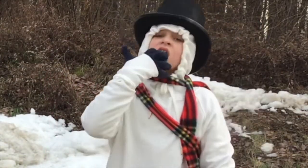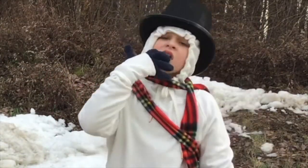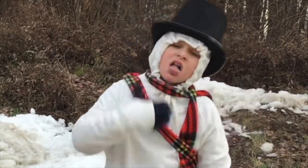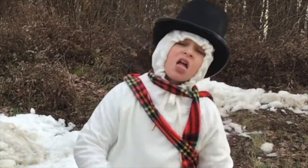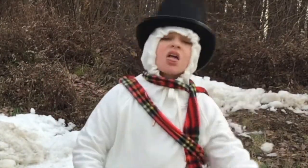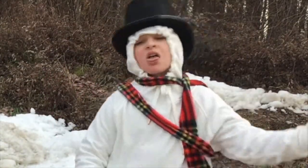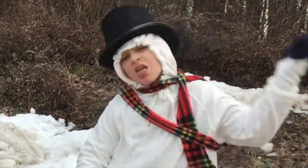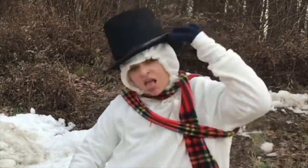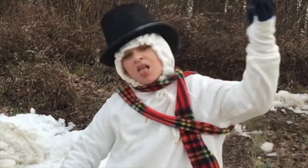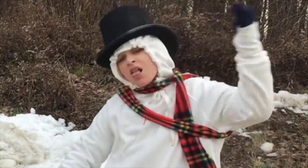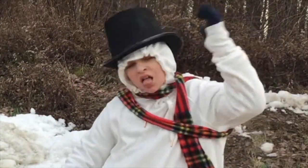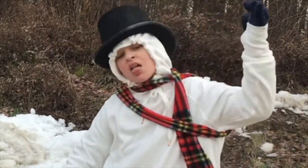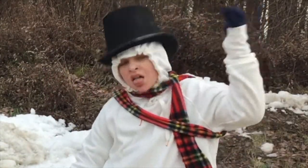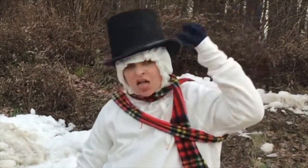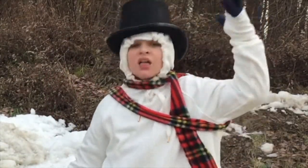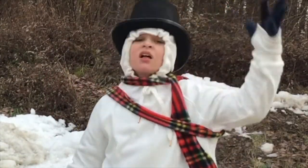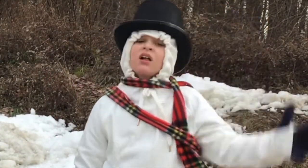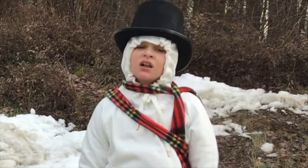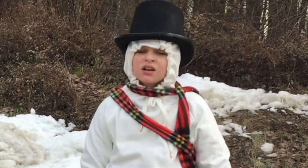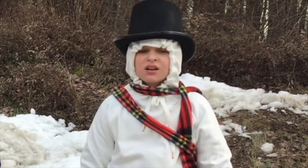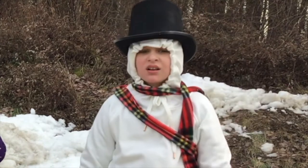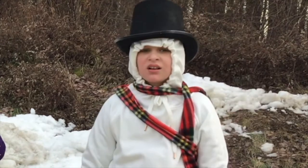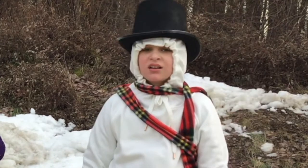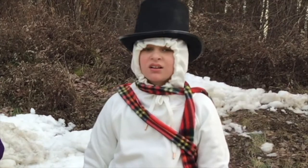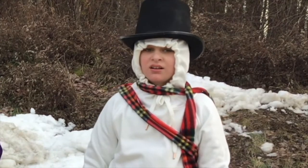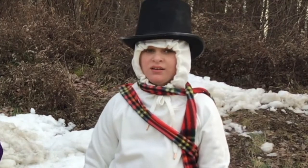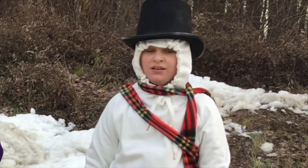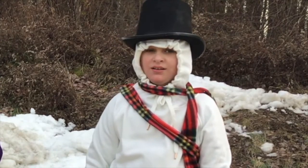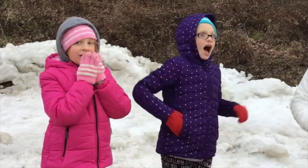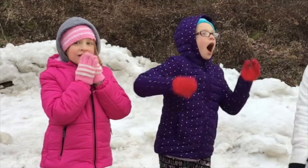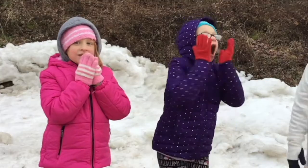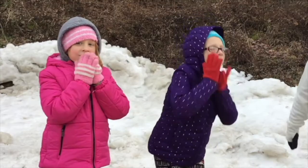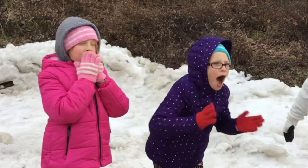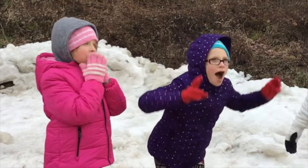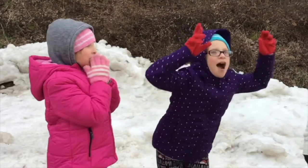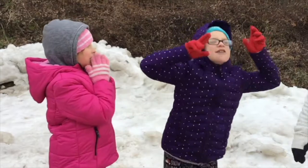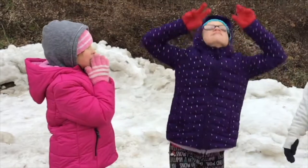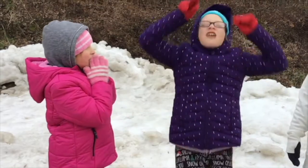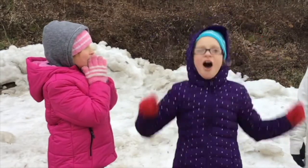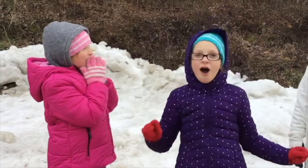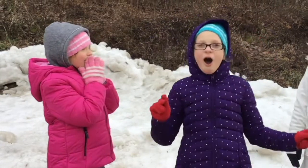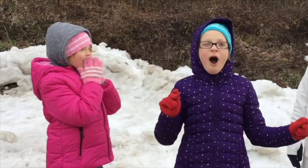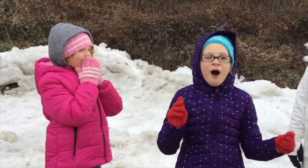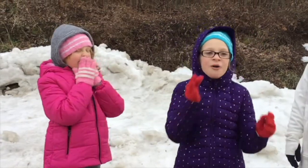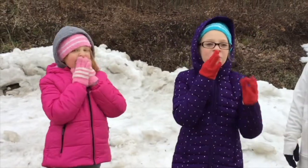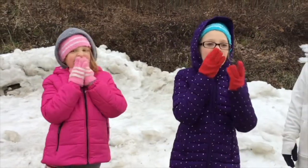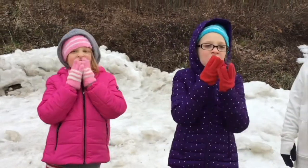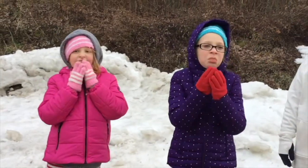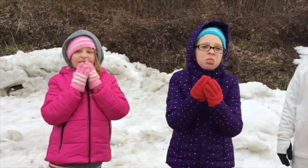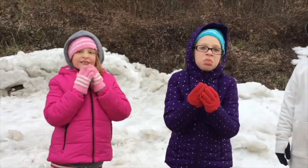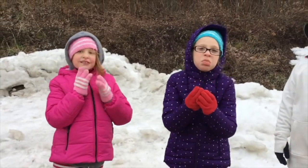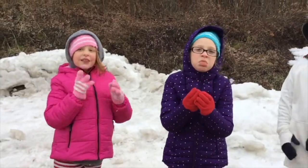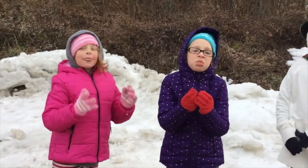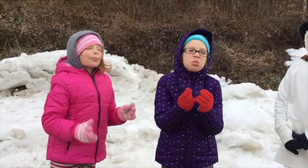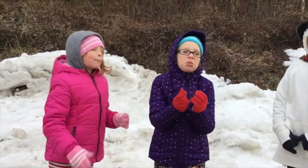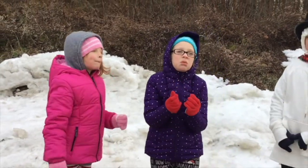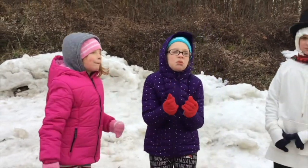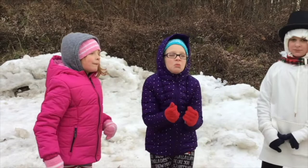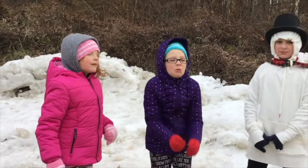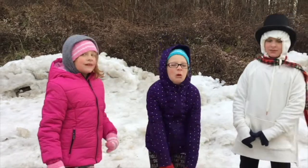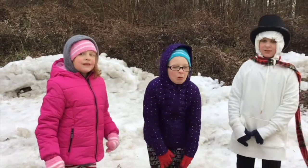it sure is hot in this sun oh no you're going to melt away